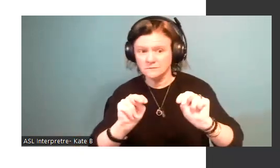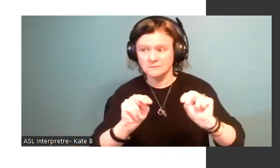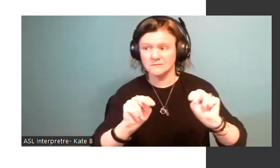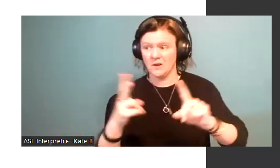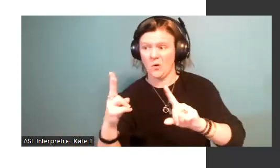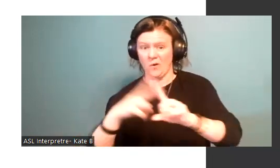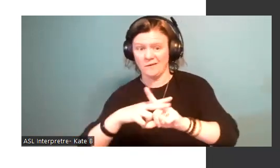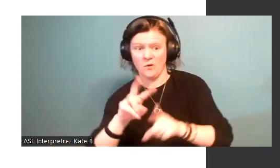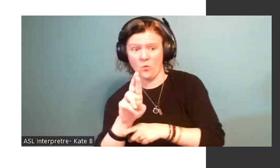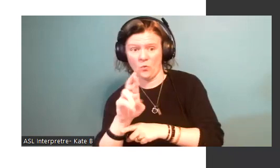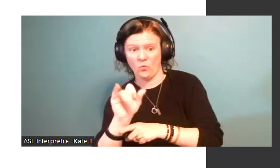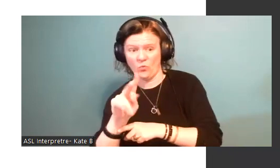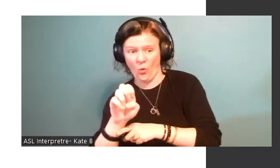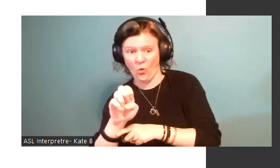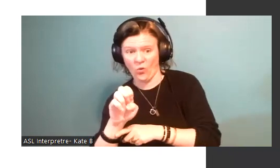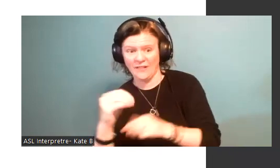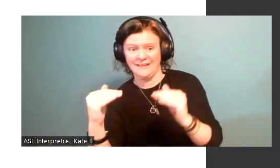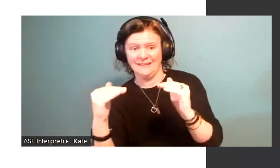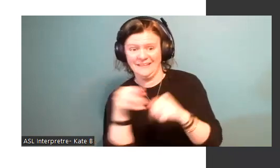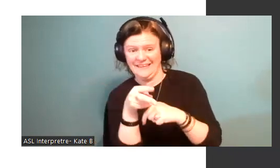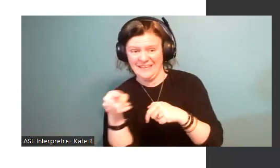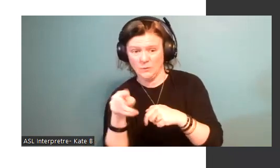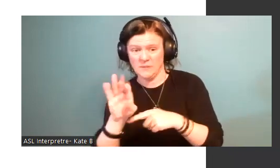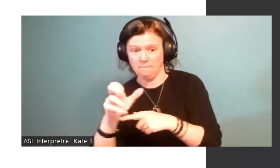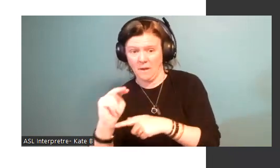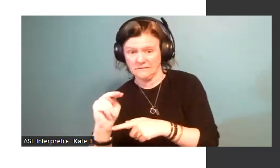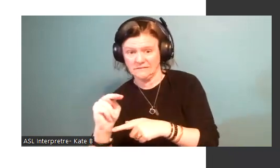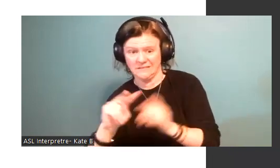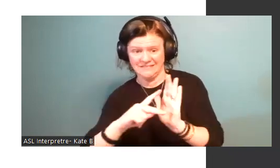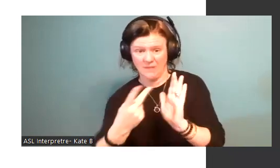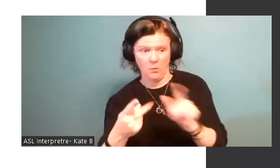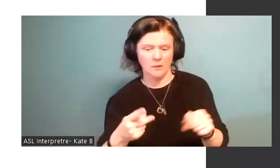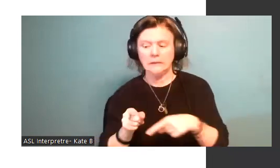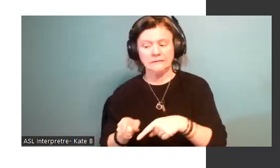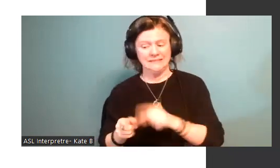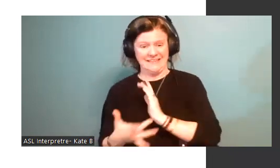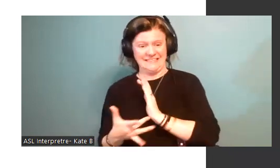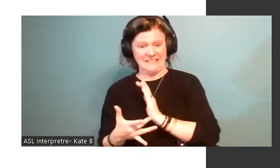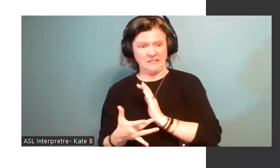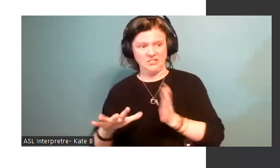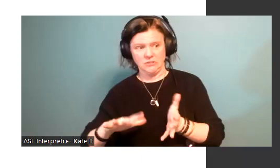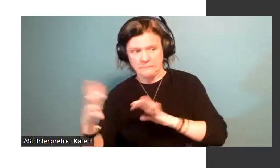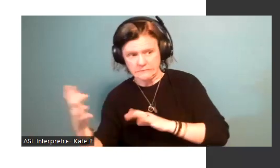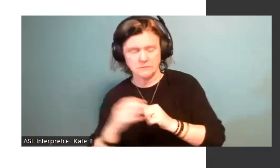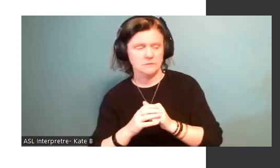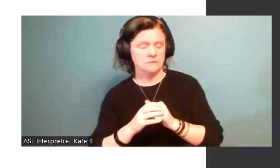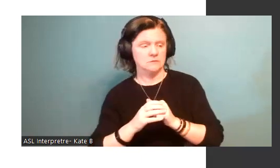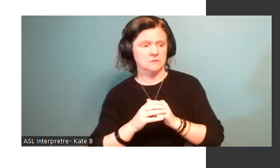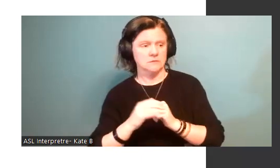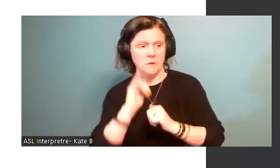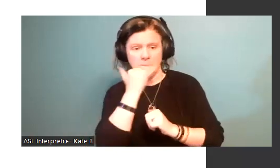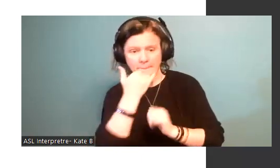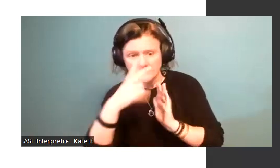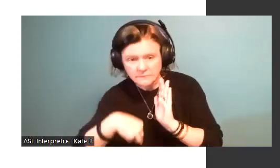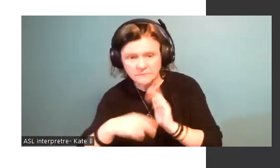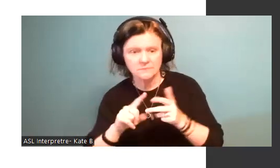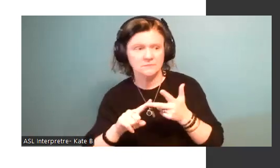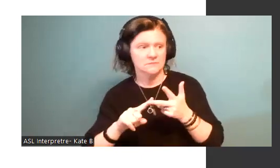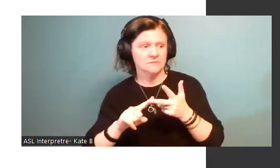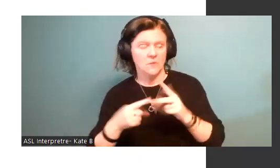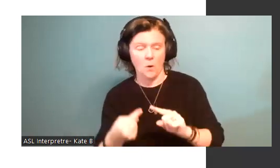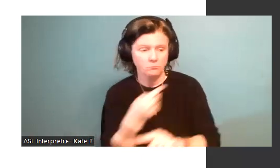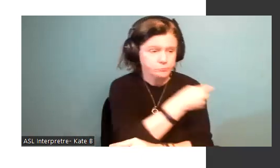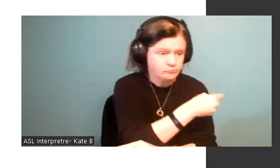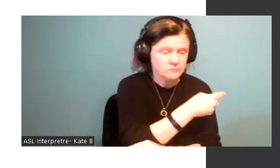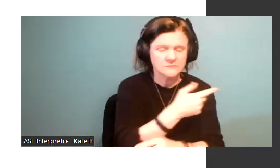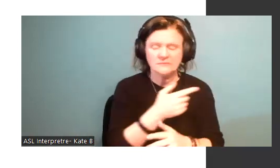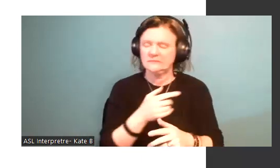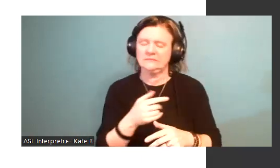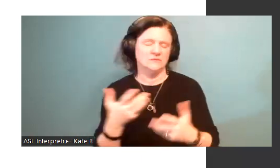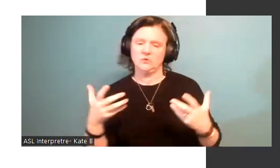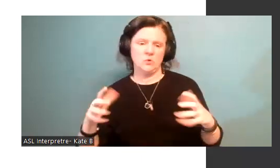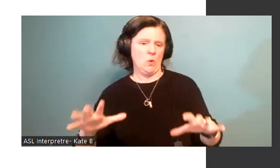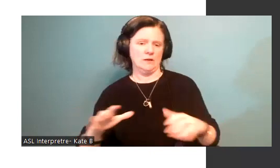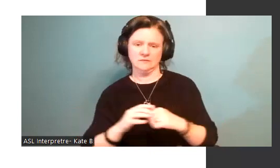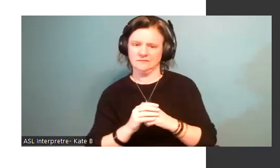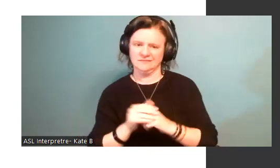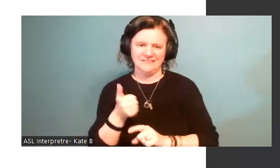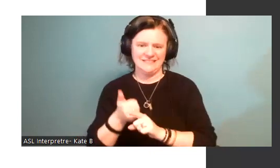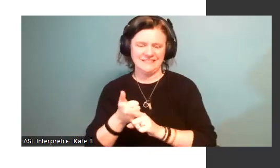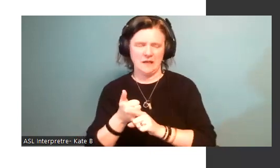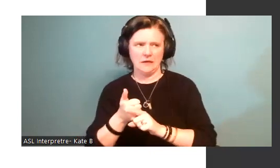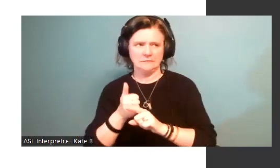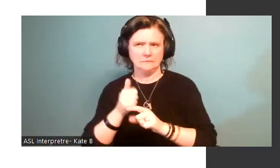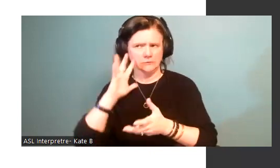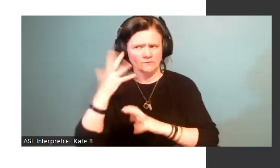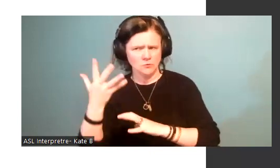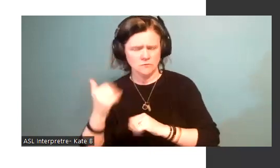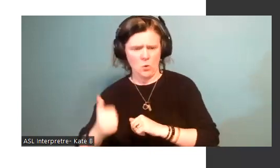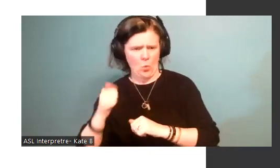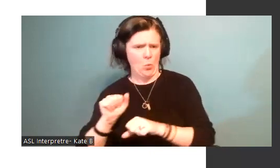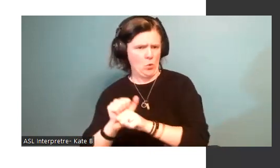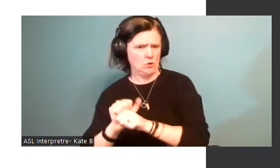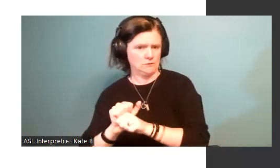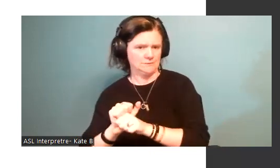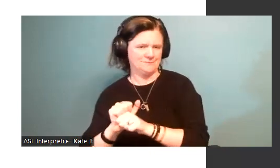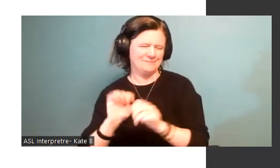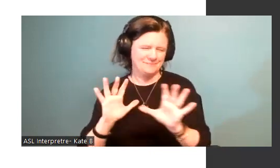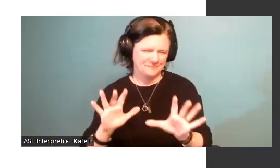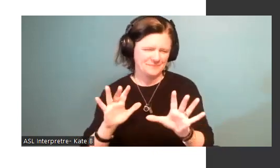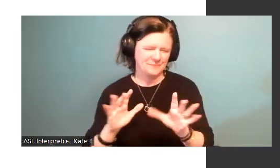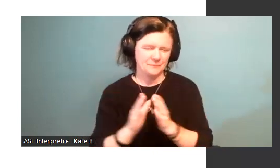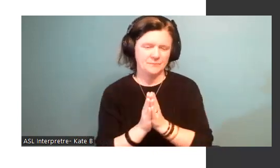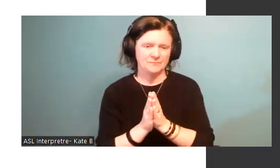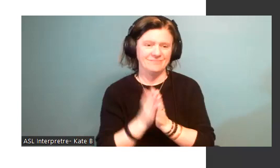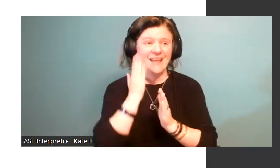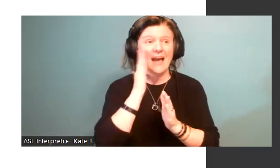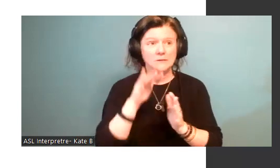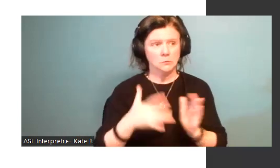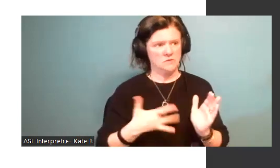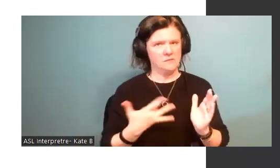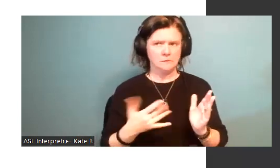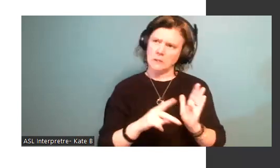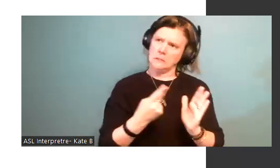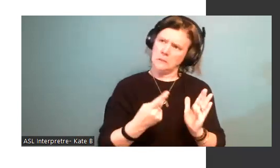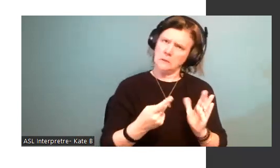haven't scripped it.